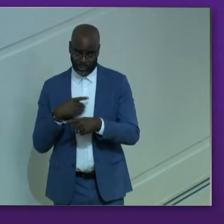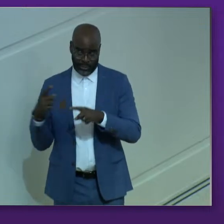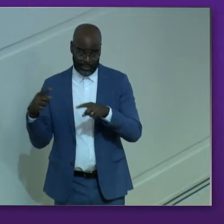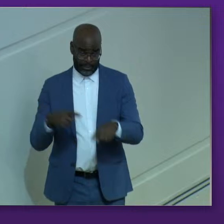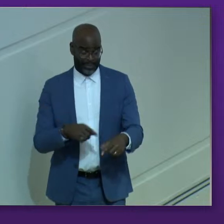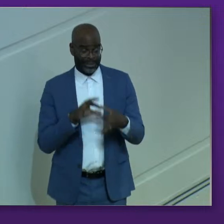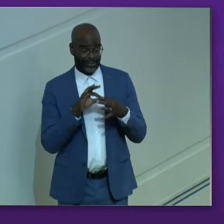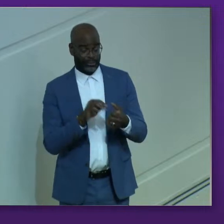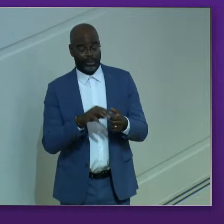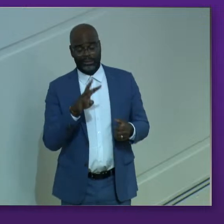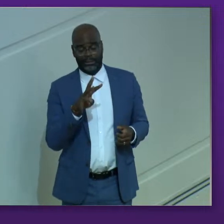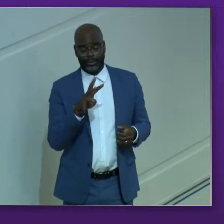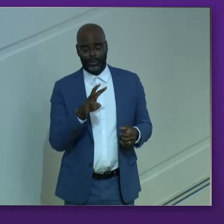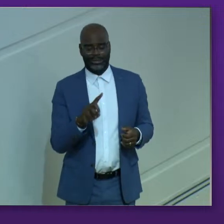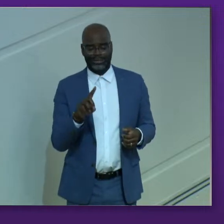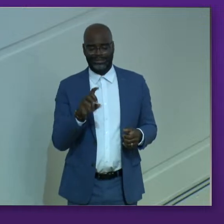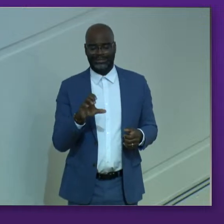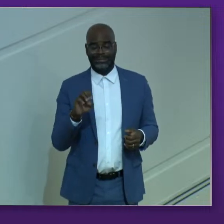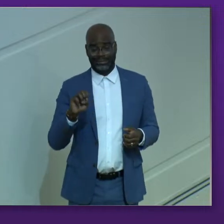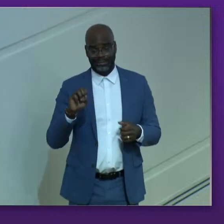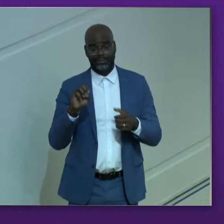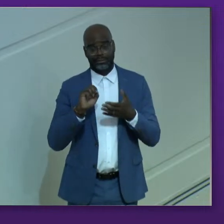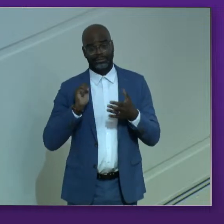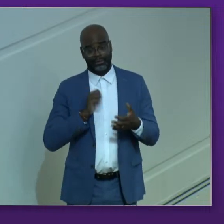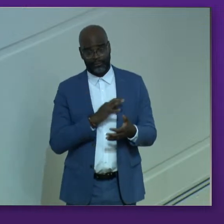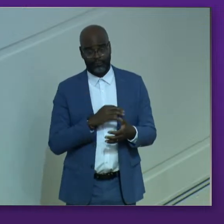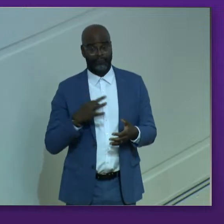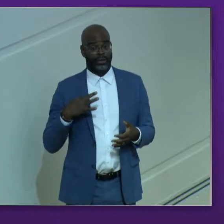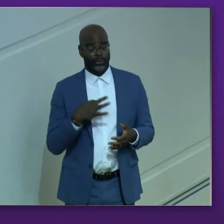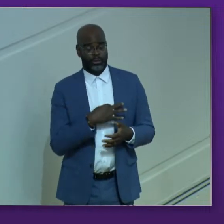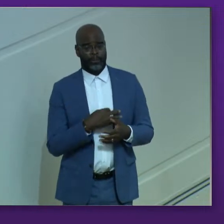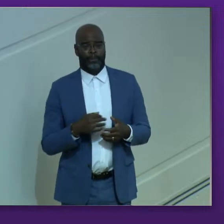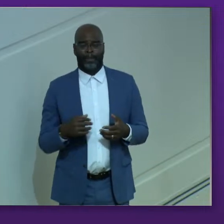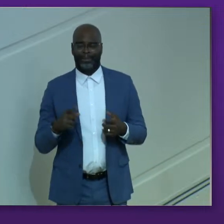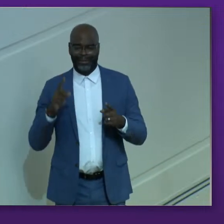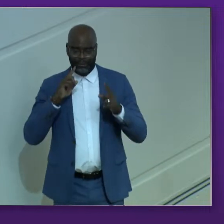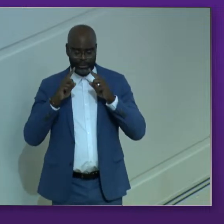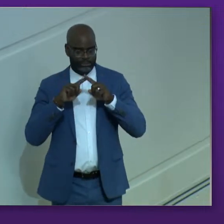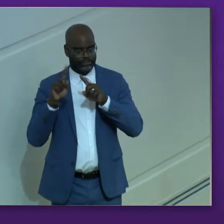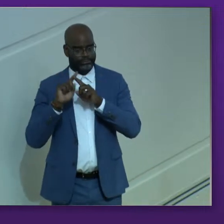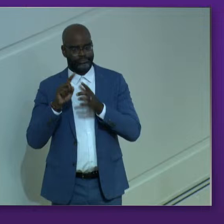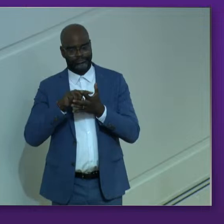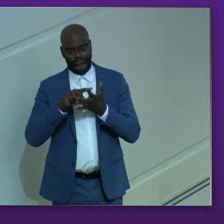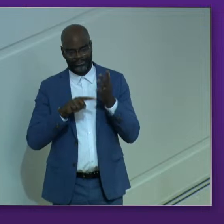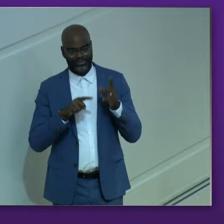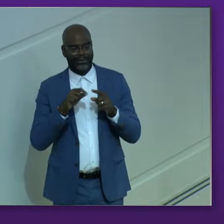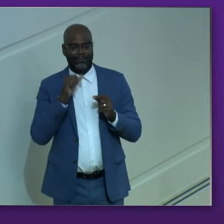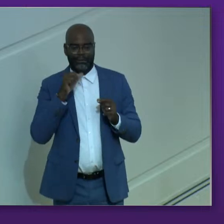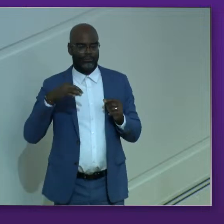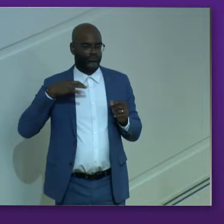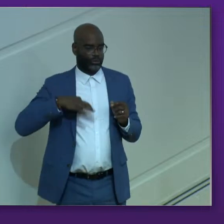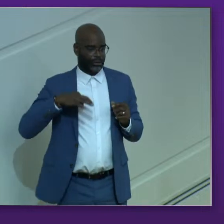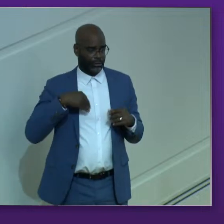OUR NEXT AWARD GOES TO THE TEAM TO PUT ONTHE WORKFORCE DEVELOPMENT AND CONTINUING